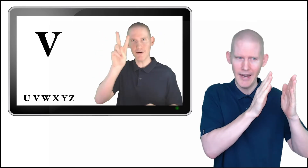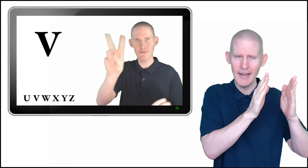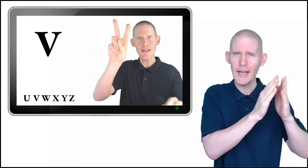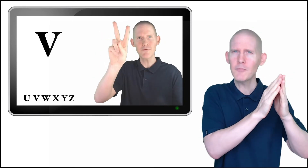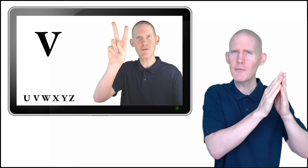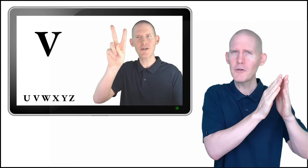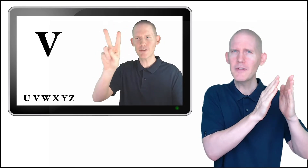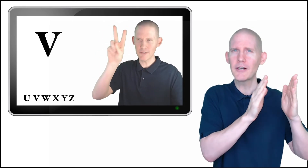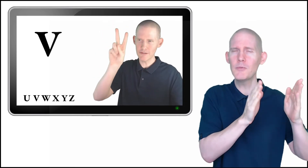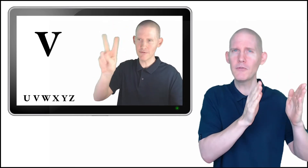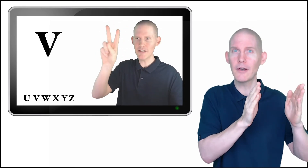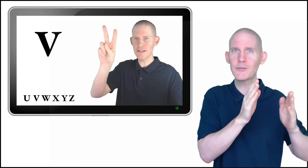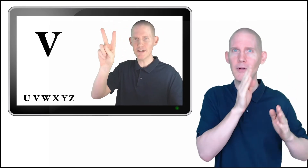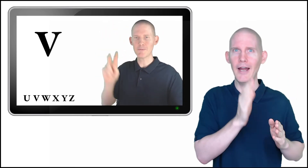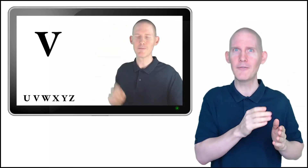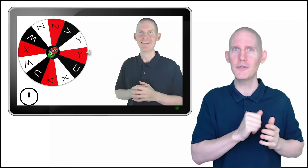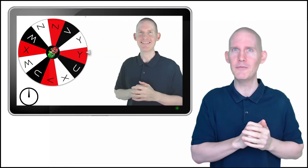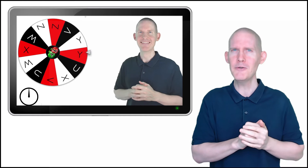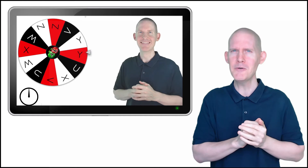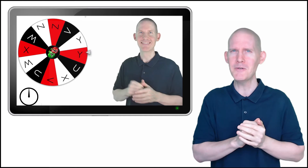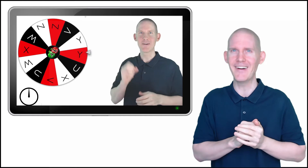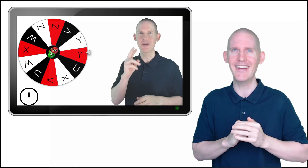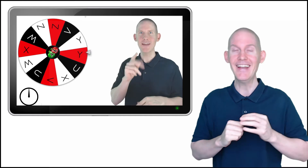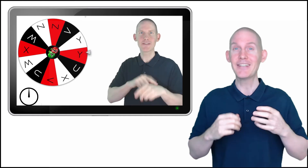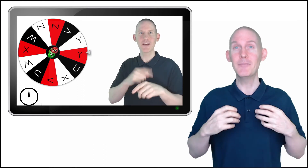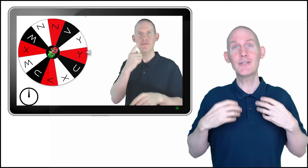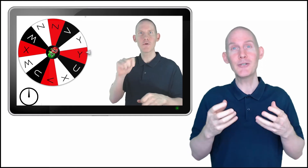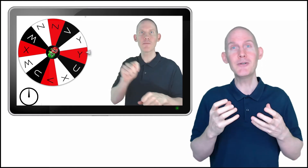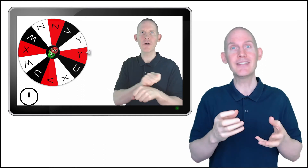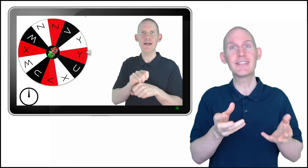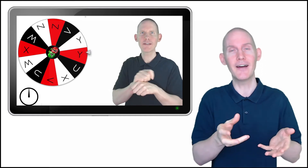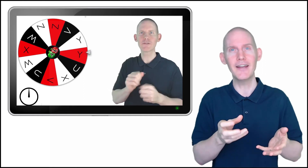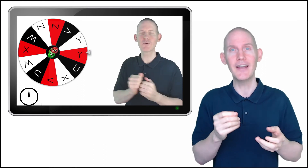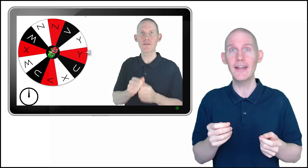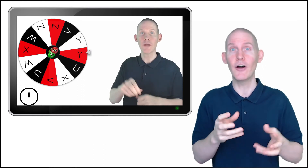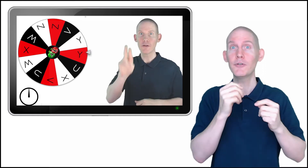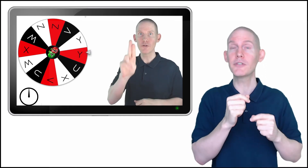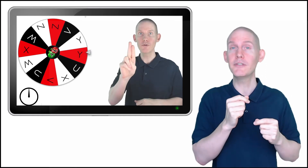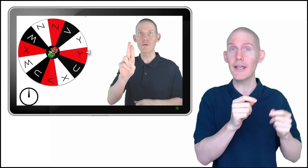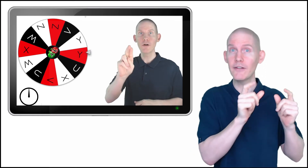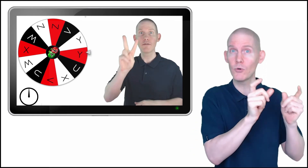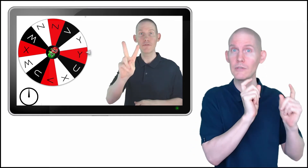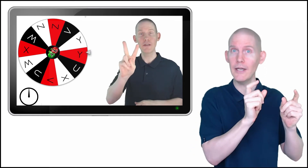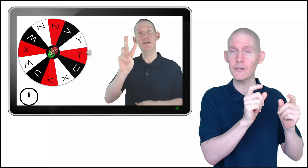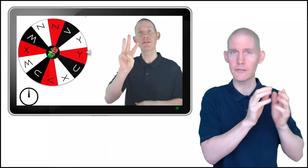And after we've learned that group of letters we'll have review. All right. To make sure you can sign and understand those letters.